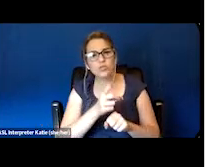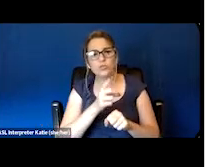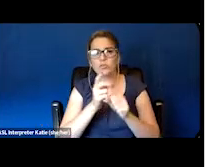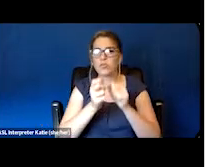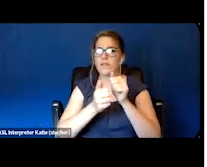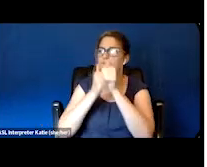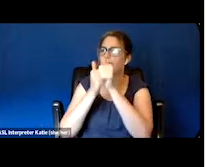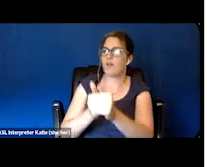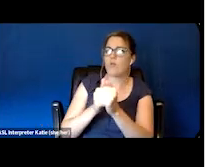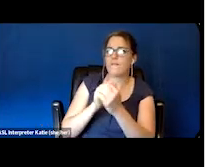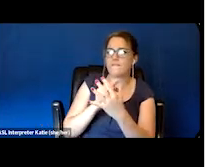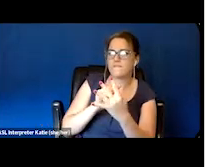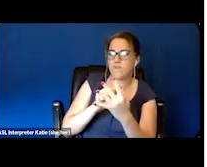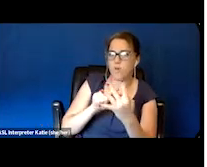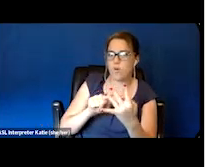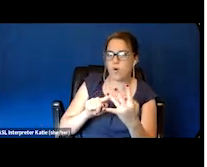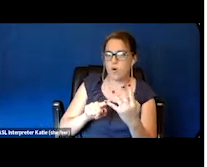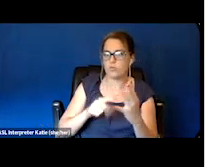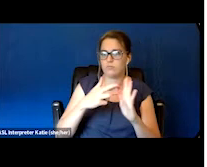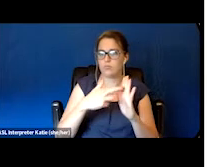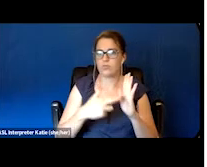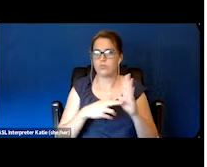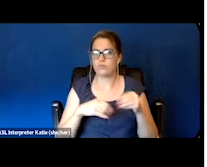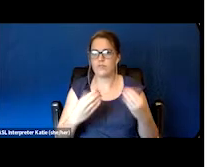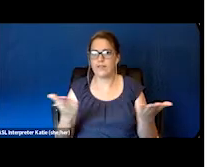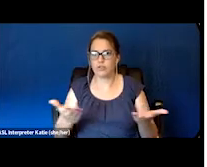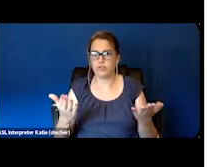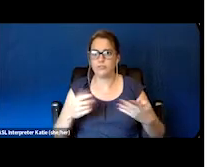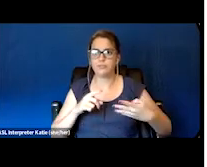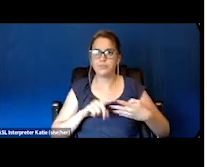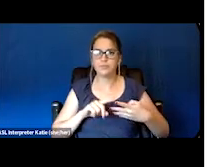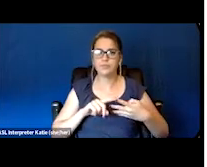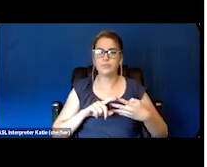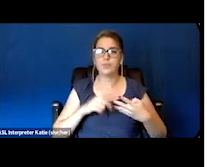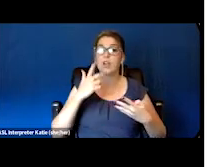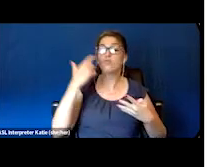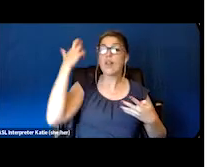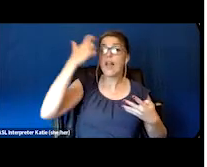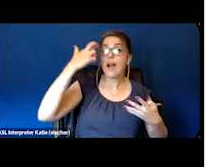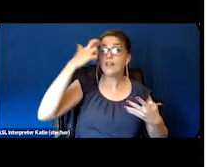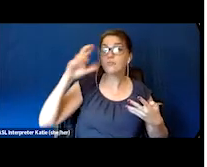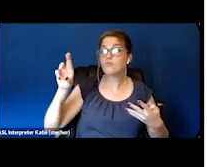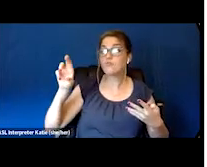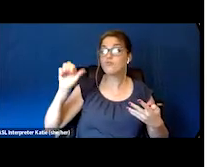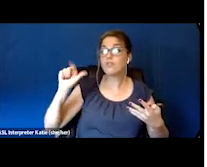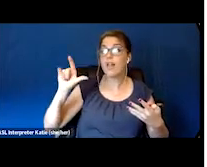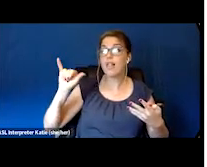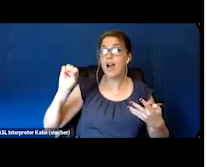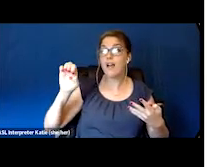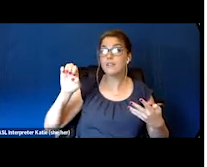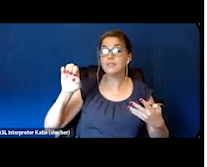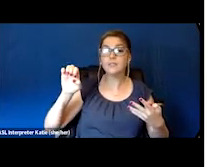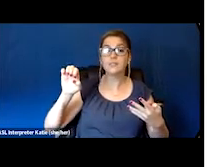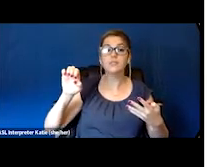that are provided here. That includes realizing that people's behavior can be understood in the context